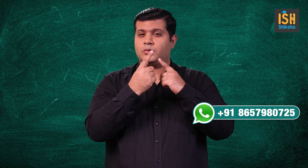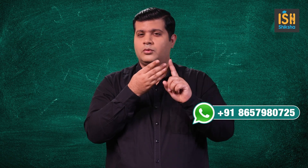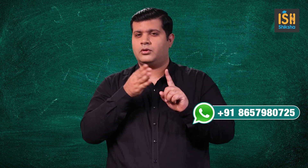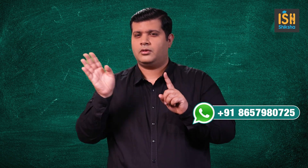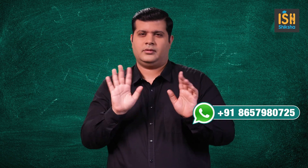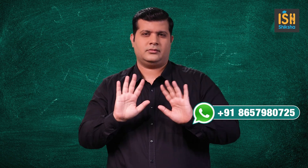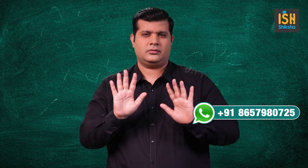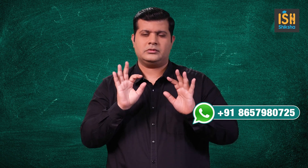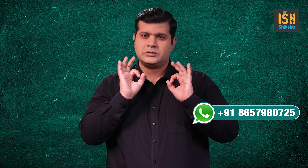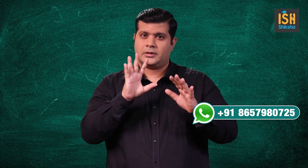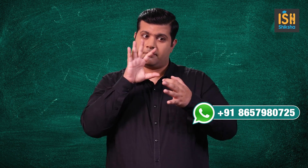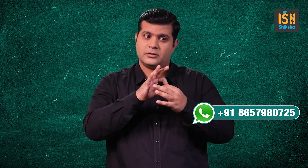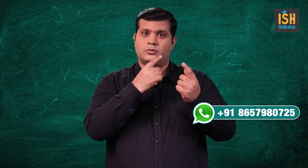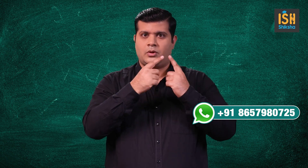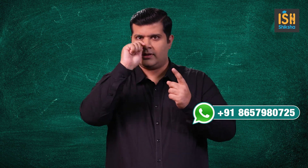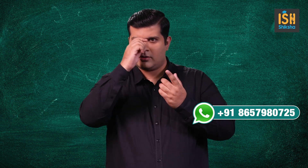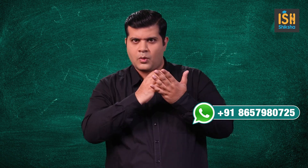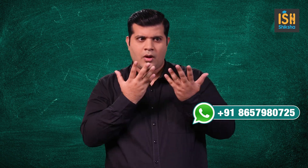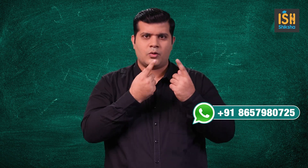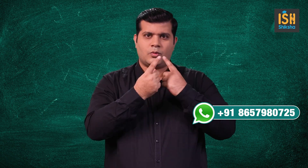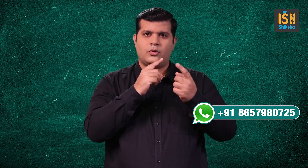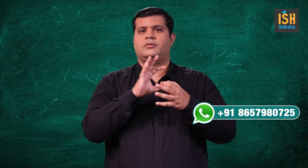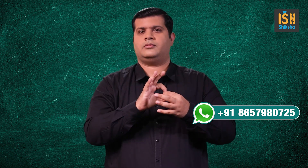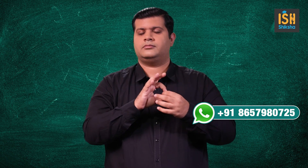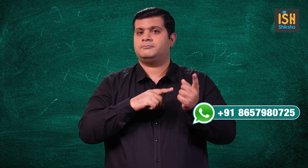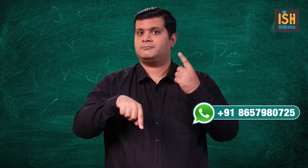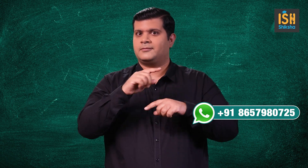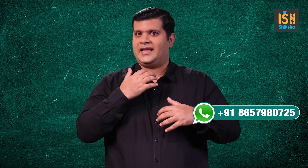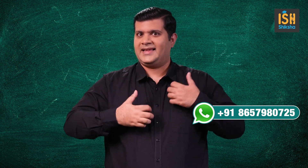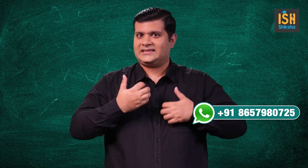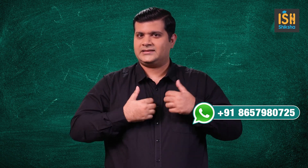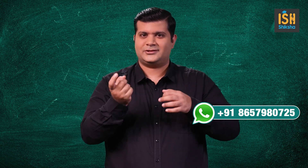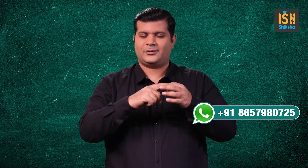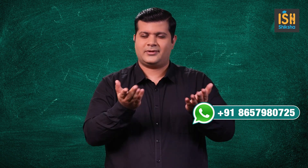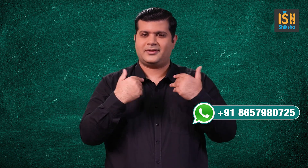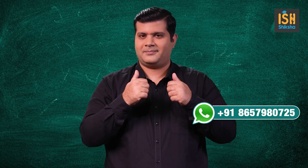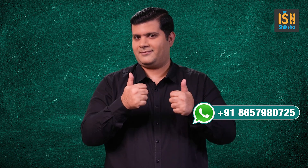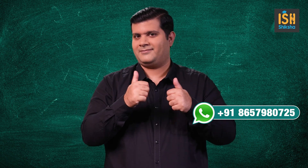Please call to talk only about the English course and not for random topics. I'm sure you all are excited. Apply quickly!